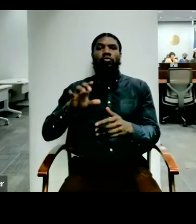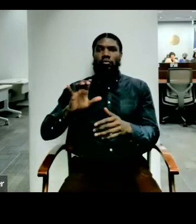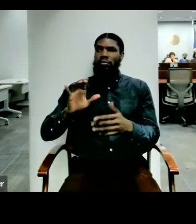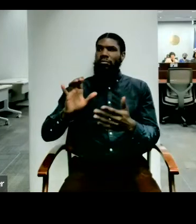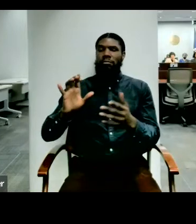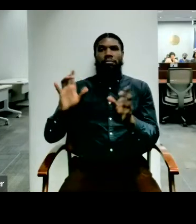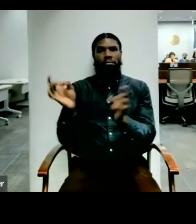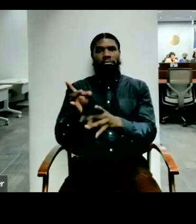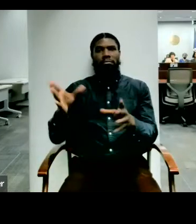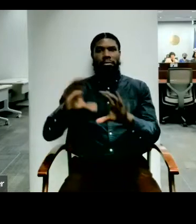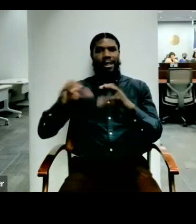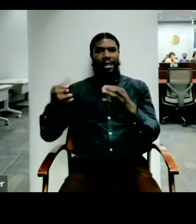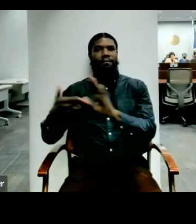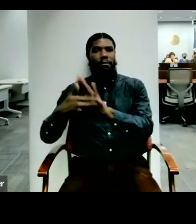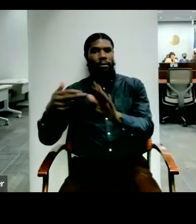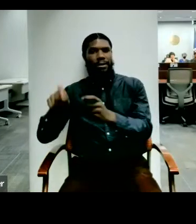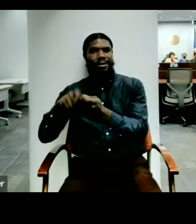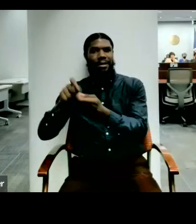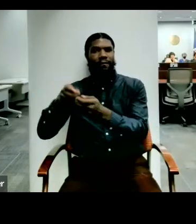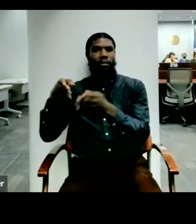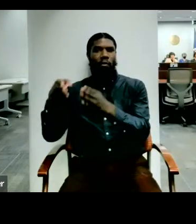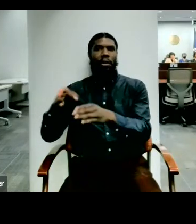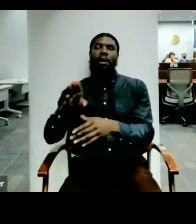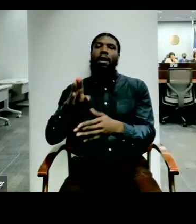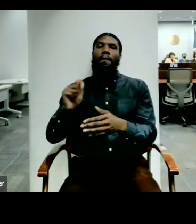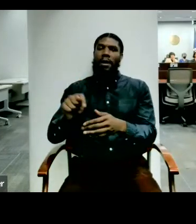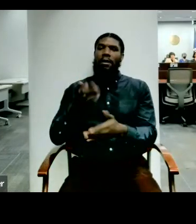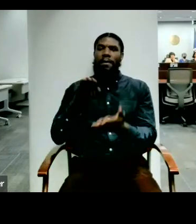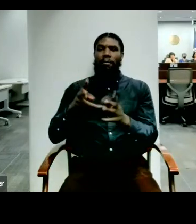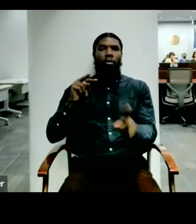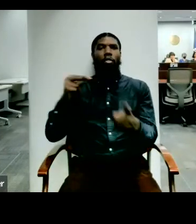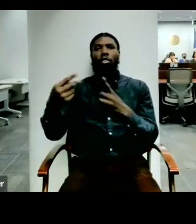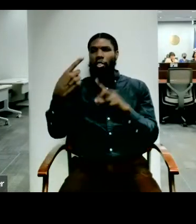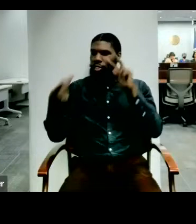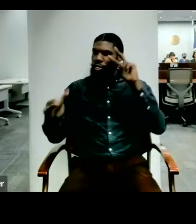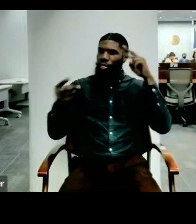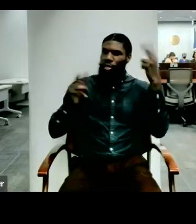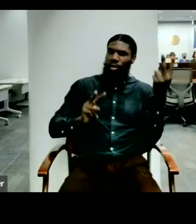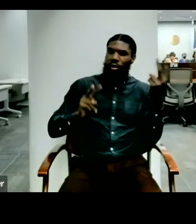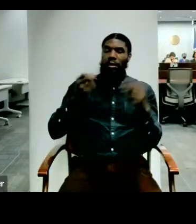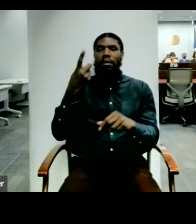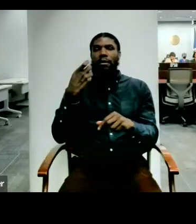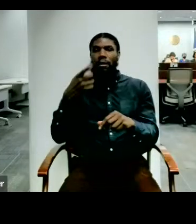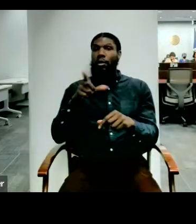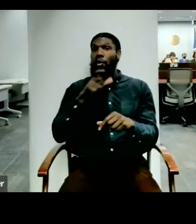despite misperceptions um sometimes perpetuated by mainstream media.